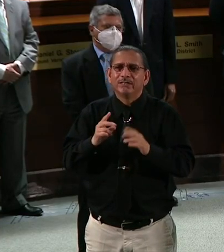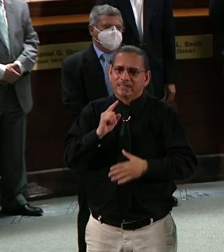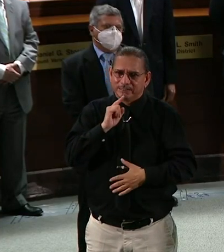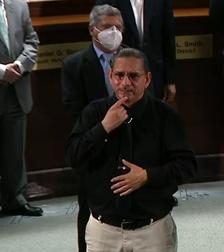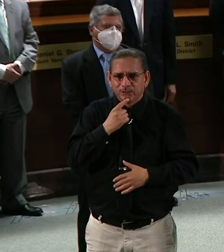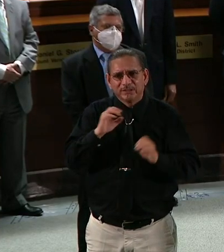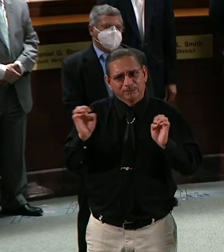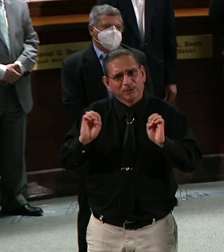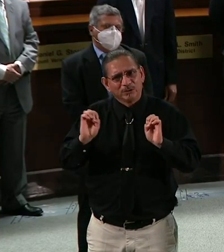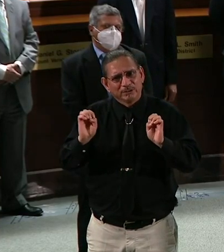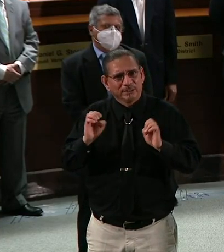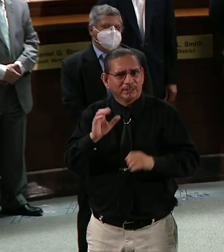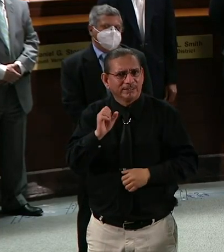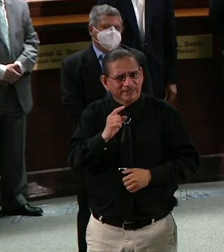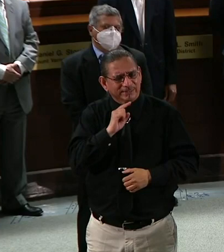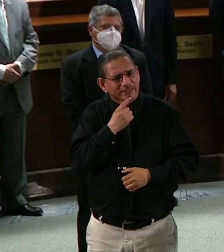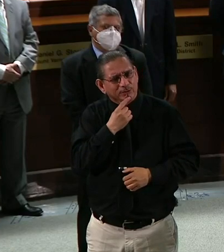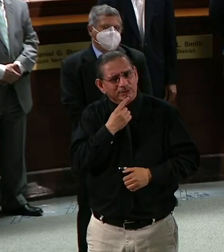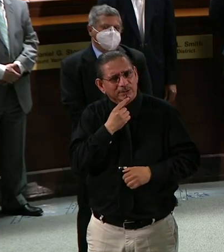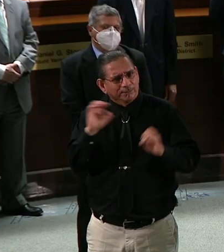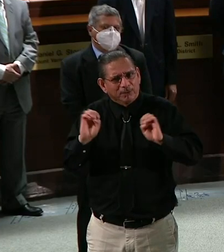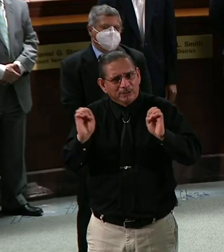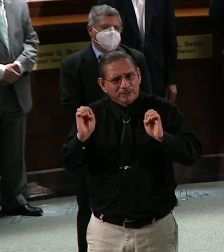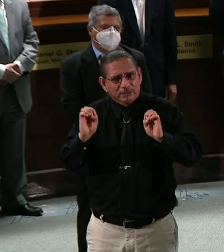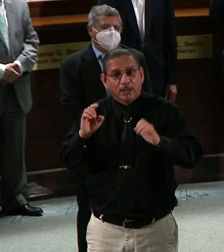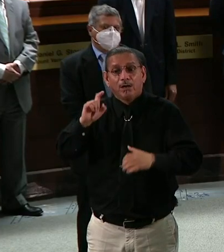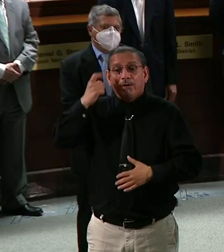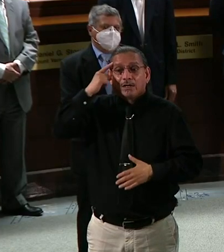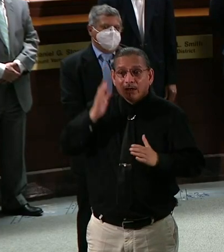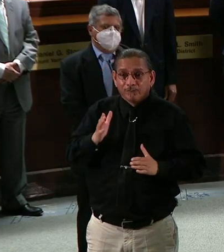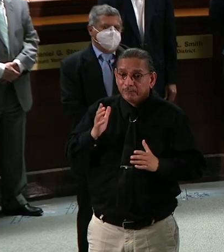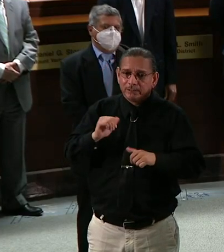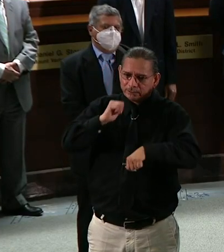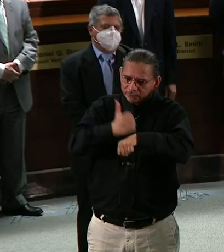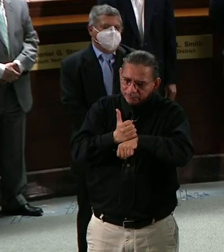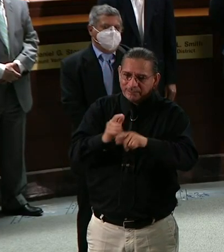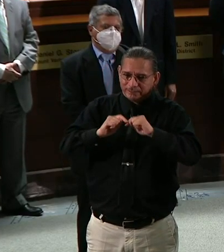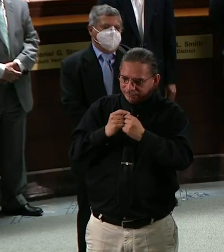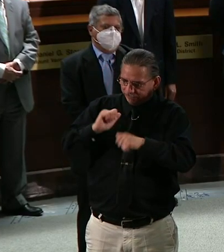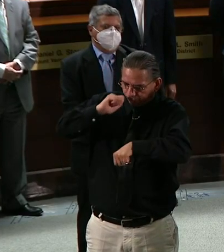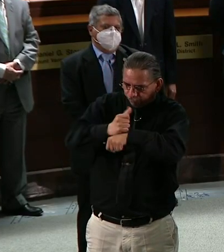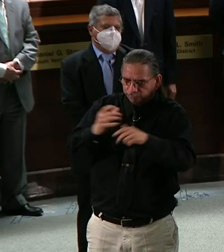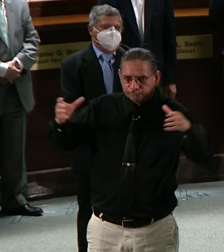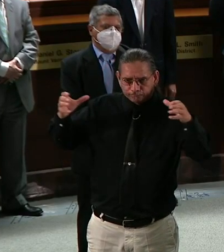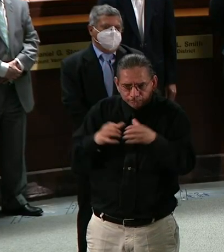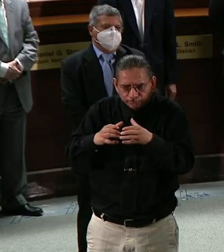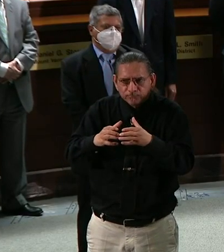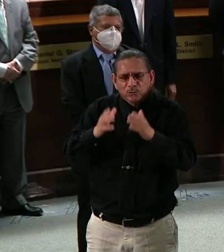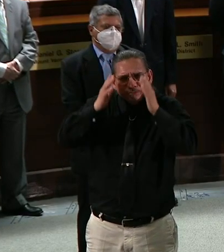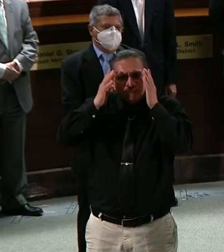EFFECT. BECAUSE EVEN BEING THIS